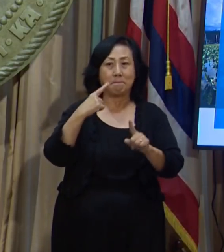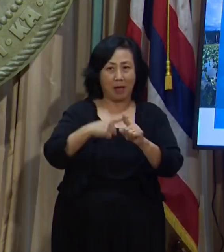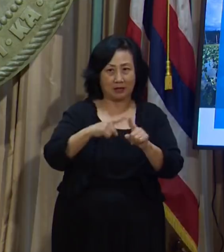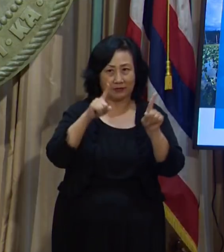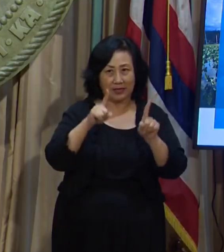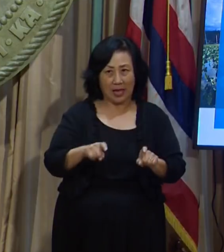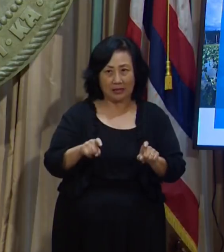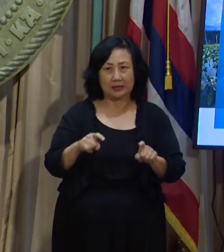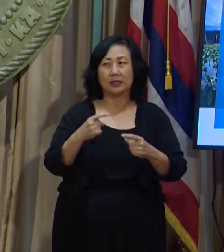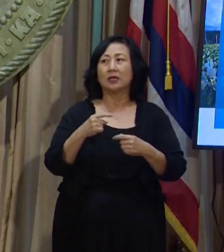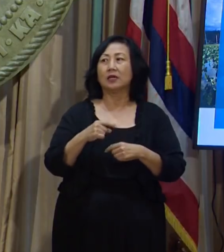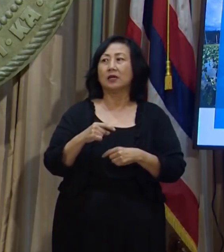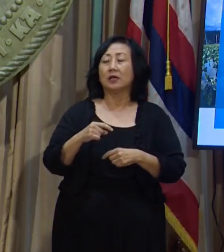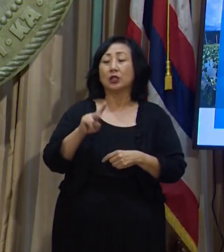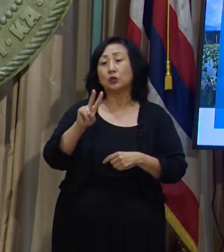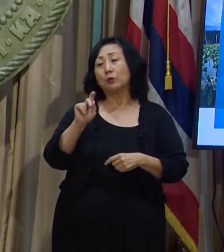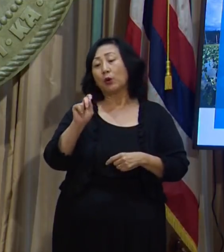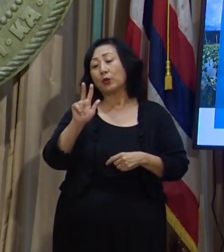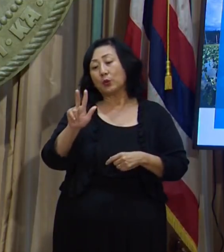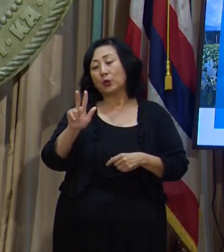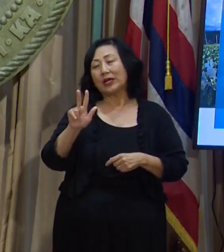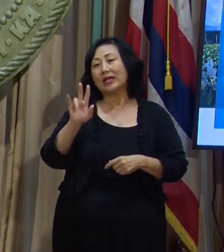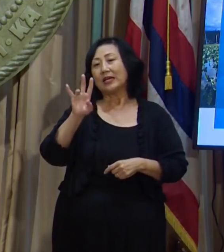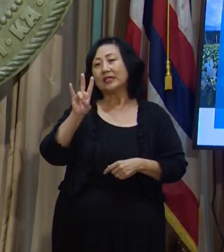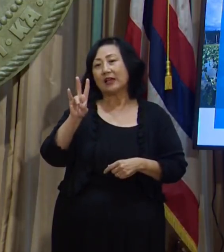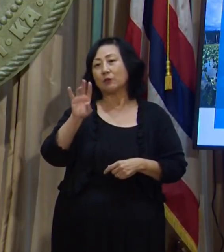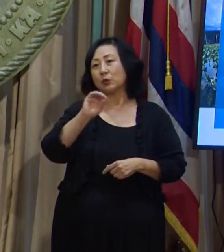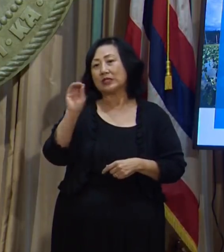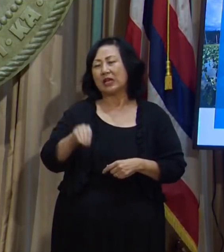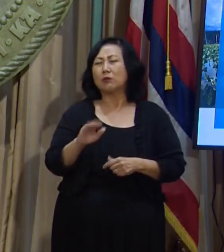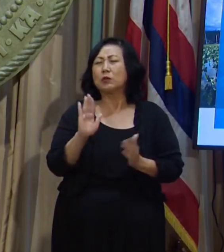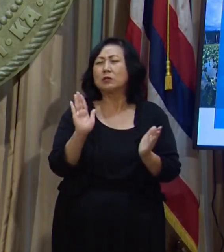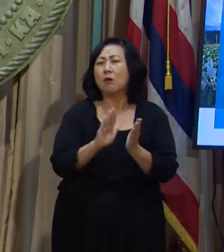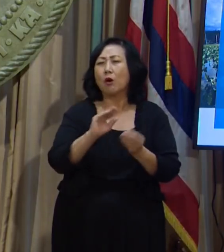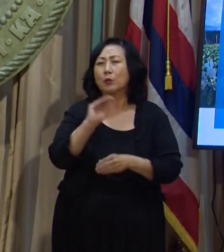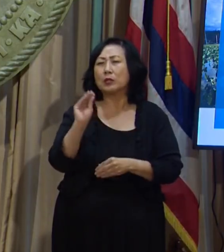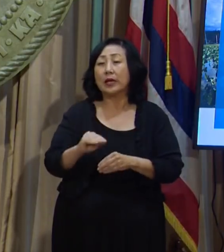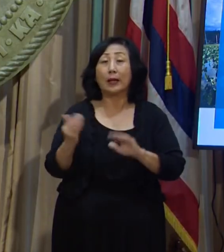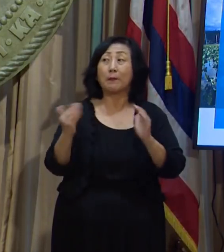TWICE FOR CERTAIN CIRCUMSTANCES. 584 POSITIVE TESTS.